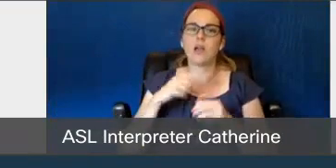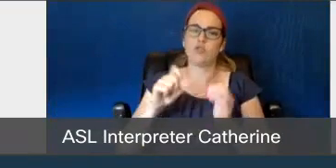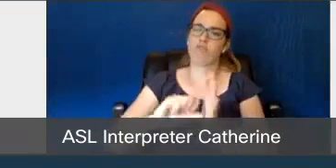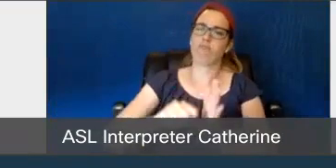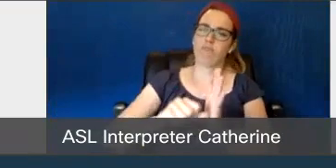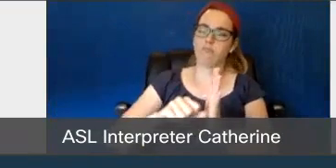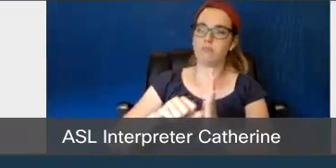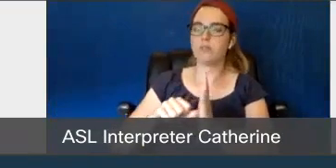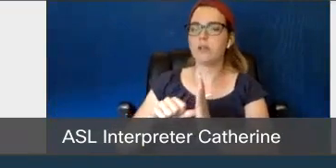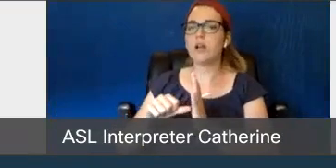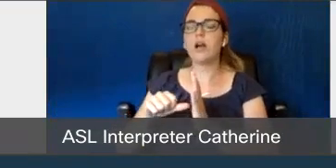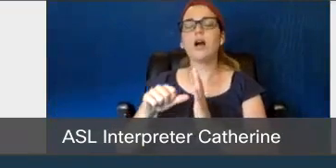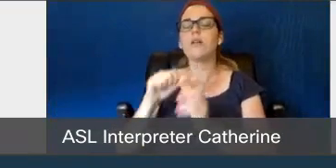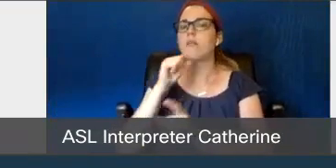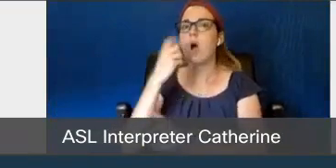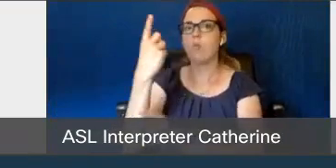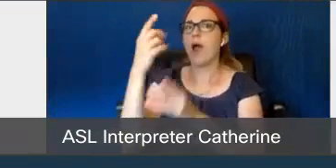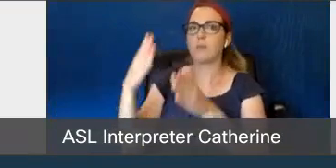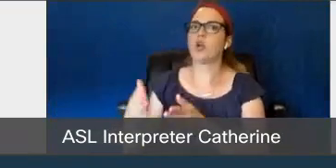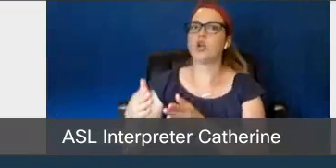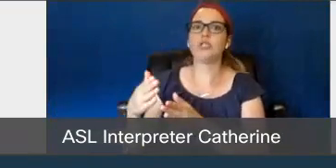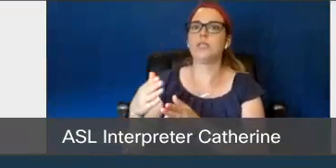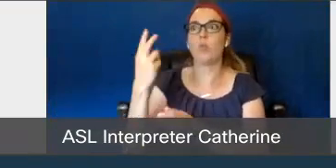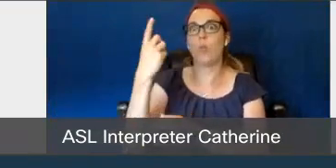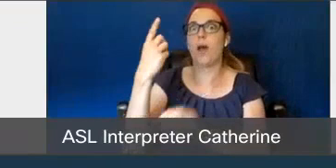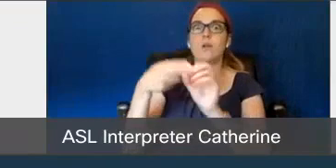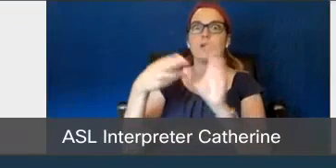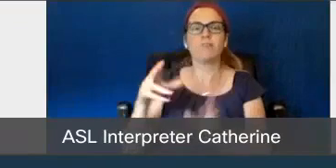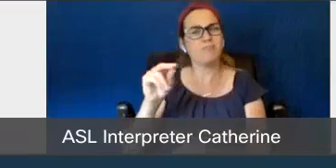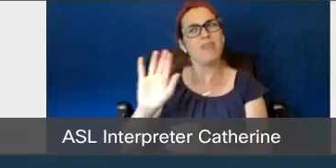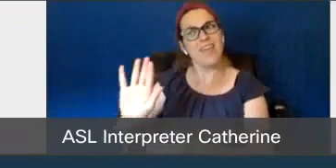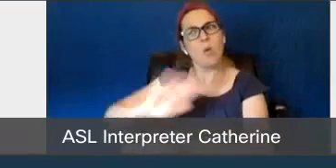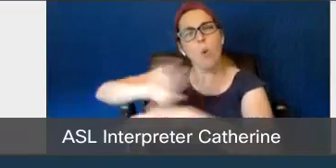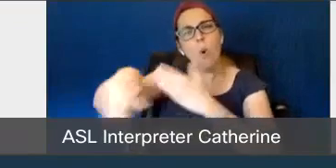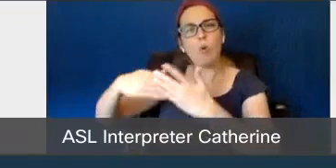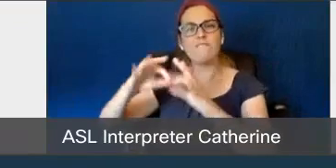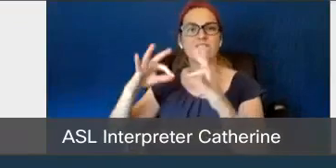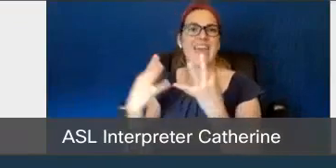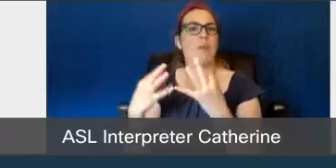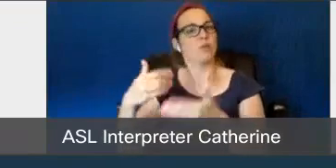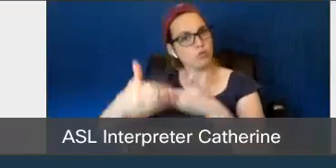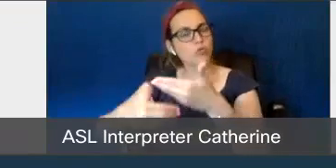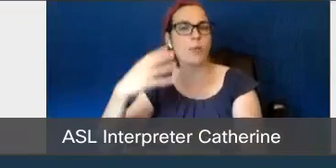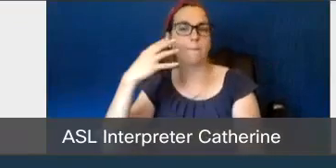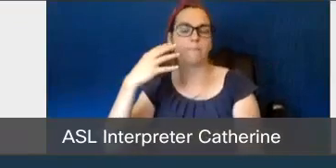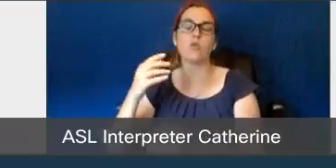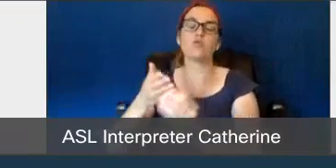that the family goes through this process just as much as the participant and the family needs to be connected with resources too.